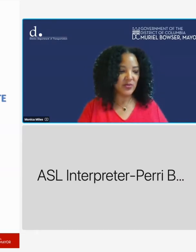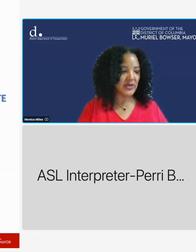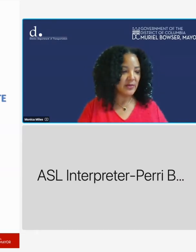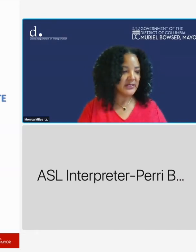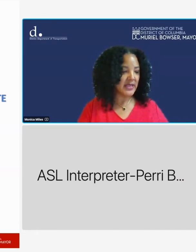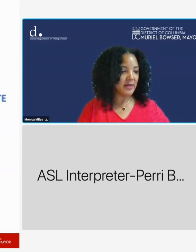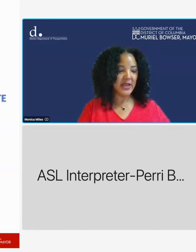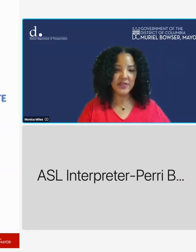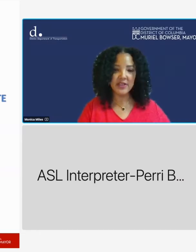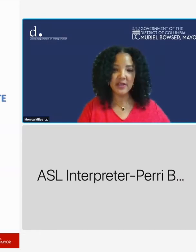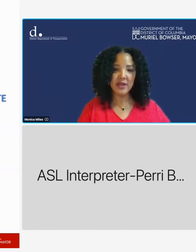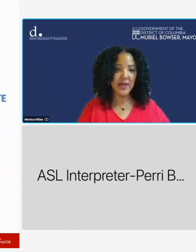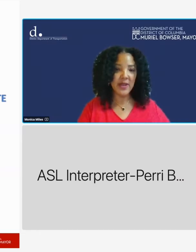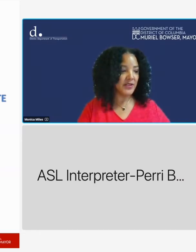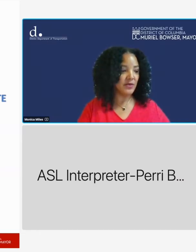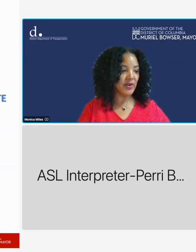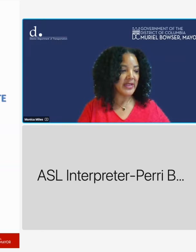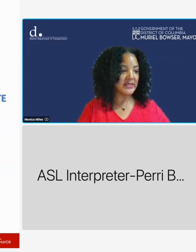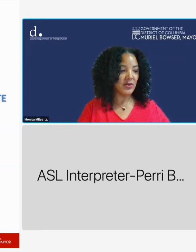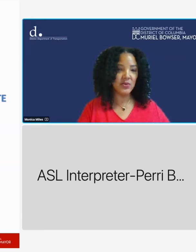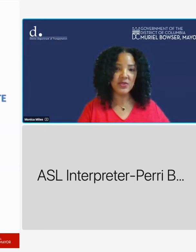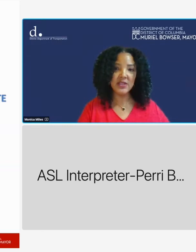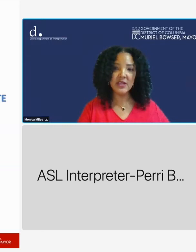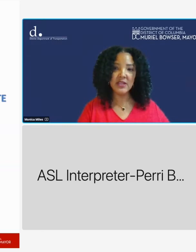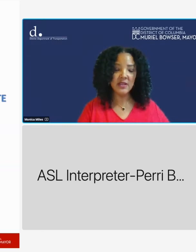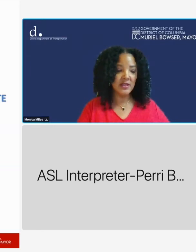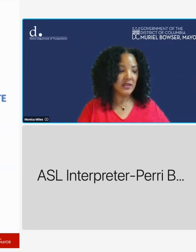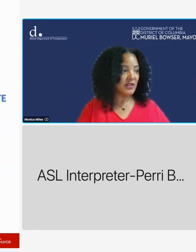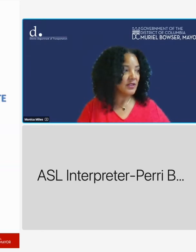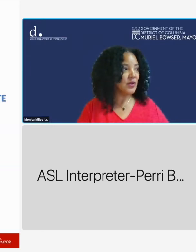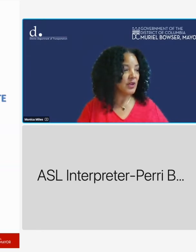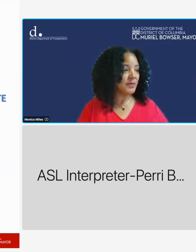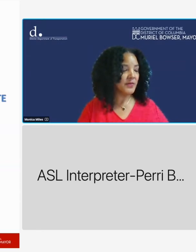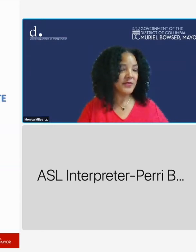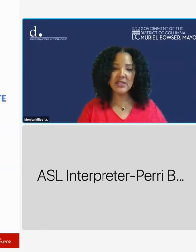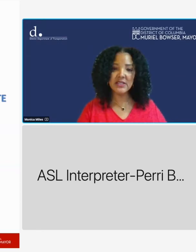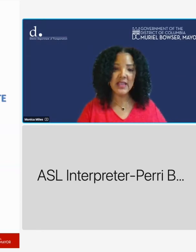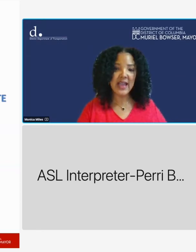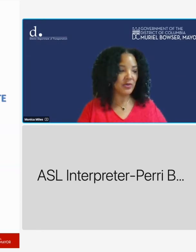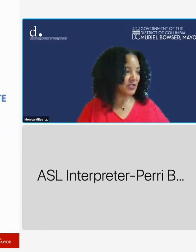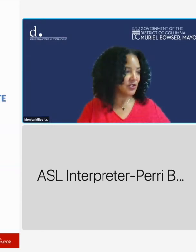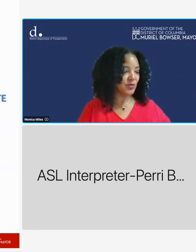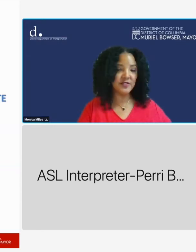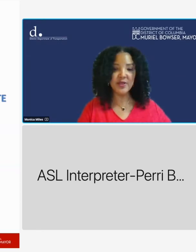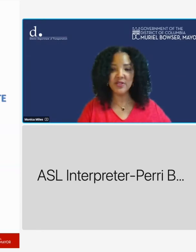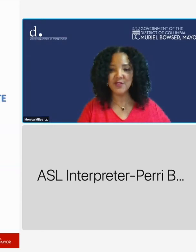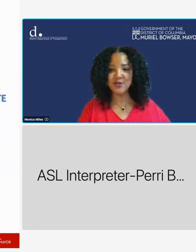was saying about the about the rate so the the um thousand hours you would have built if you